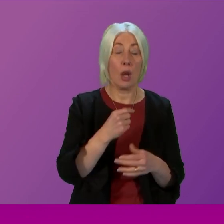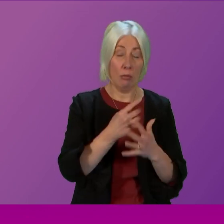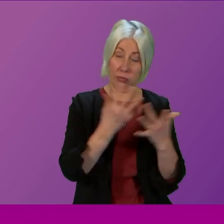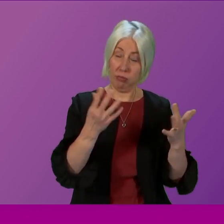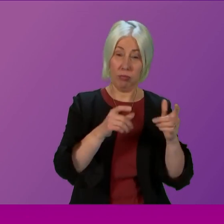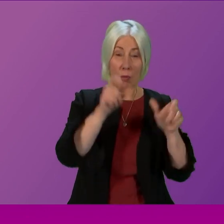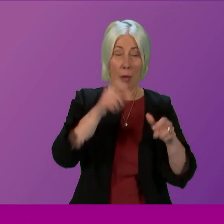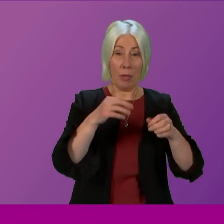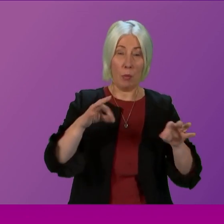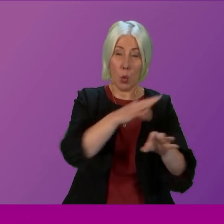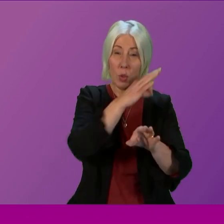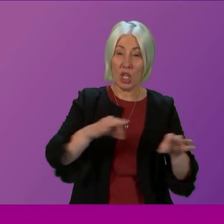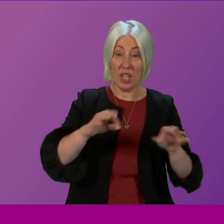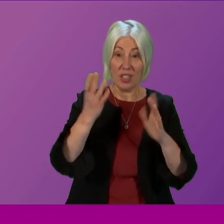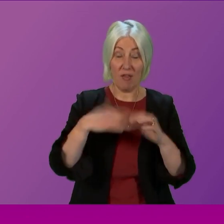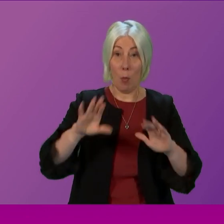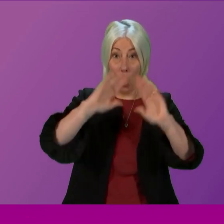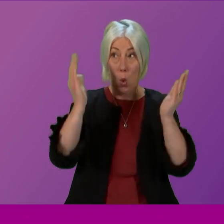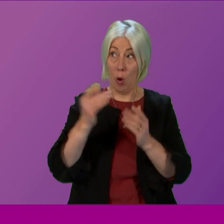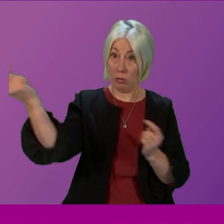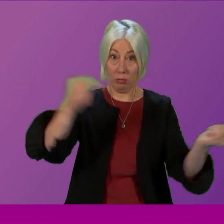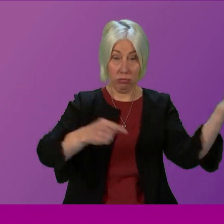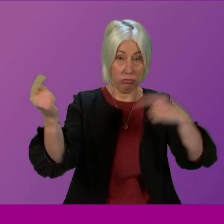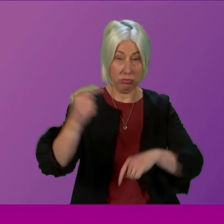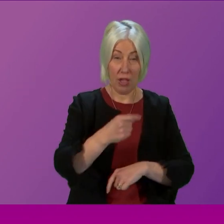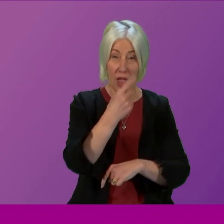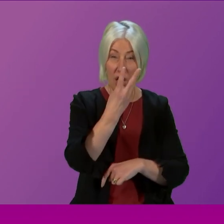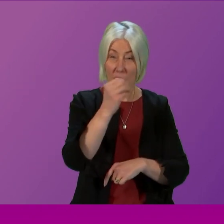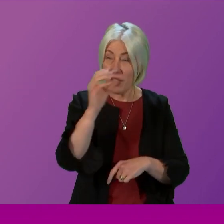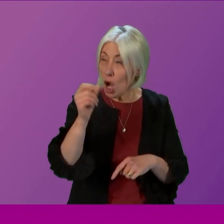from around the world at more than 300 events across multiple genres of music.